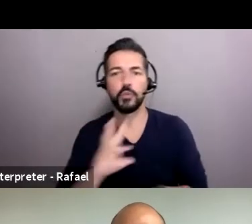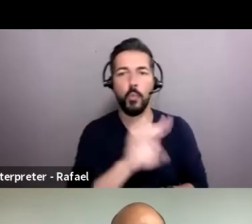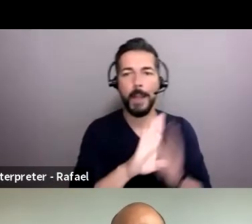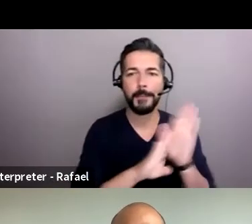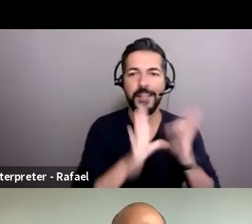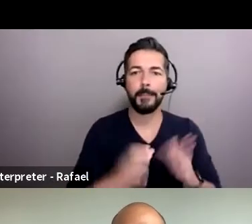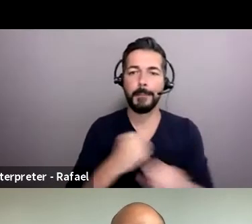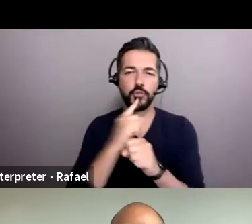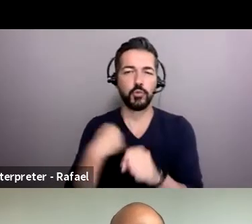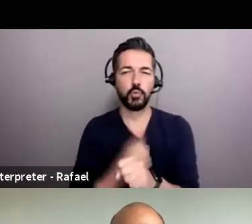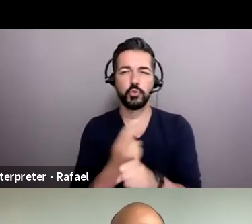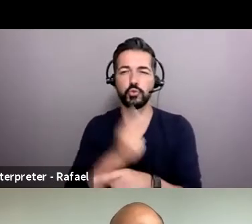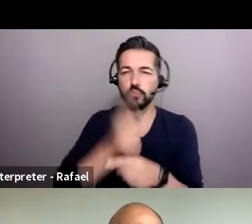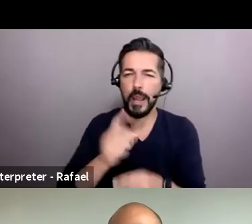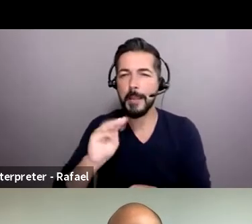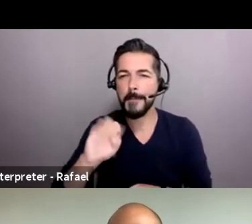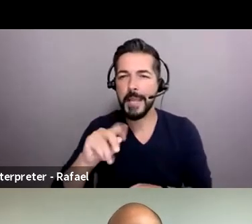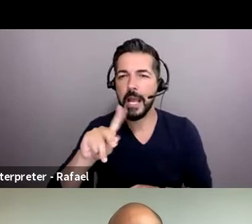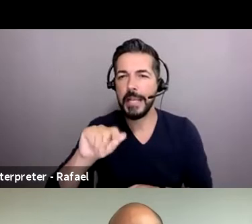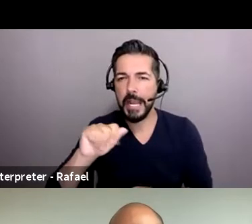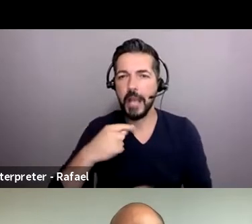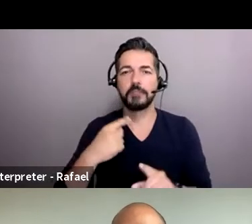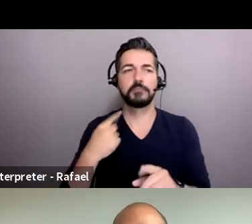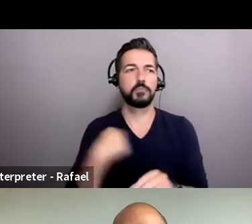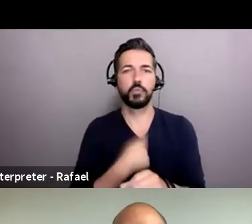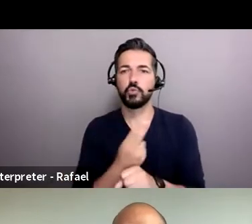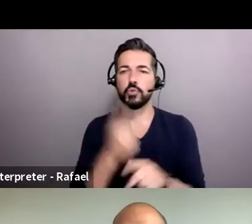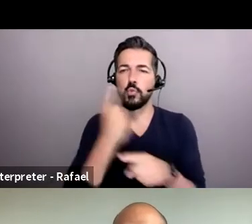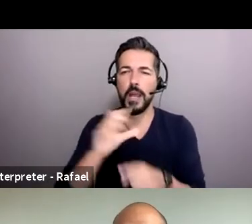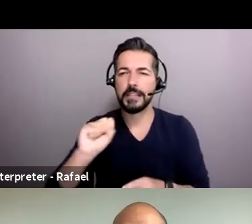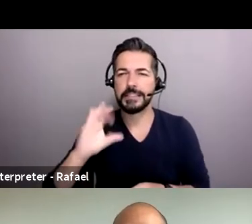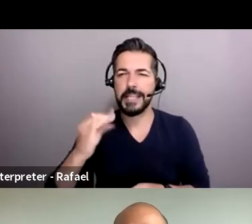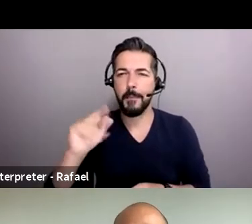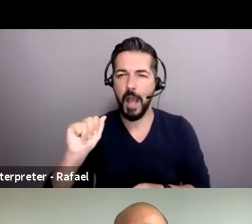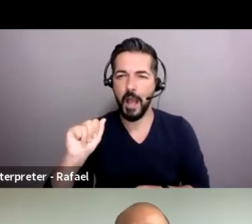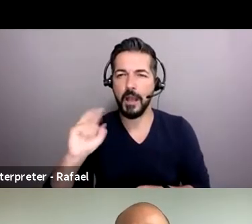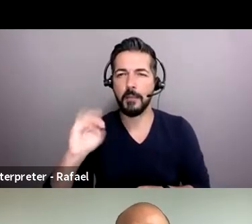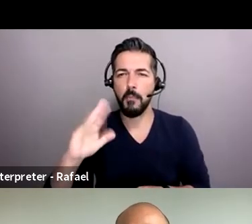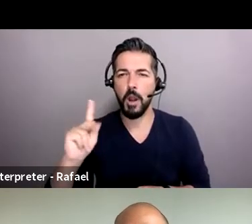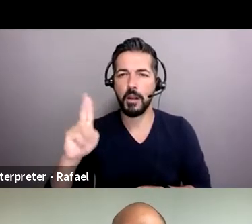and schema markup and things like that across a variety of different page templates.